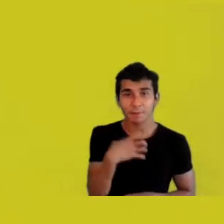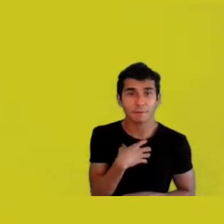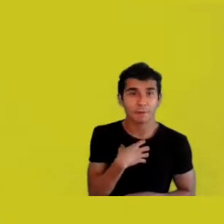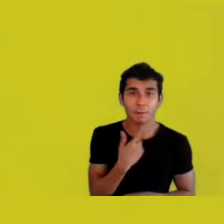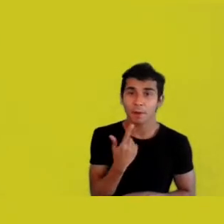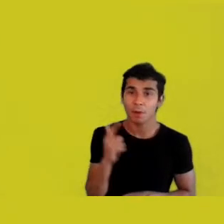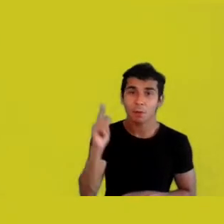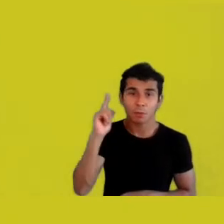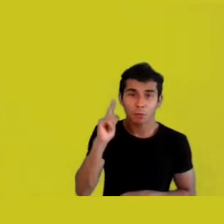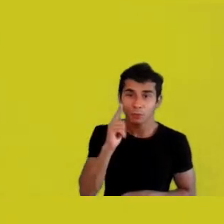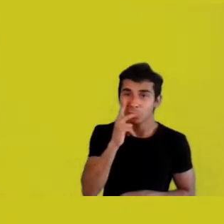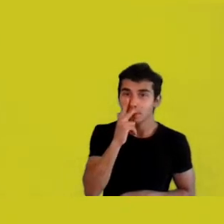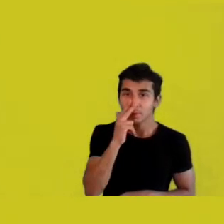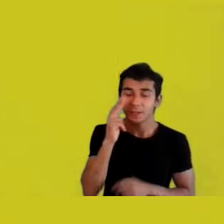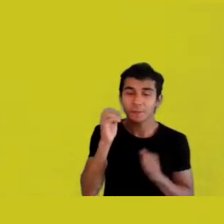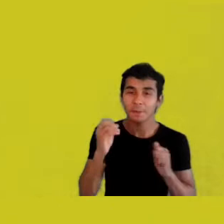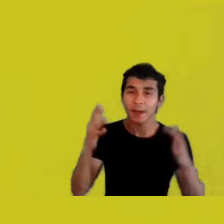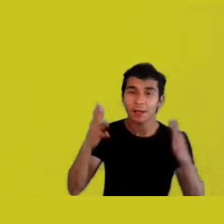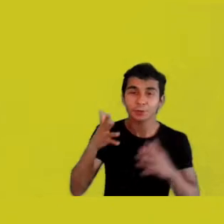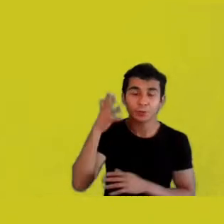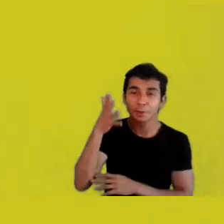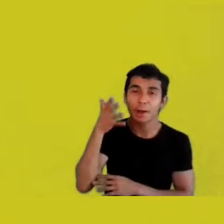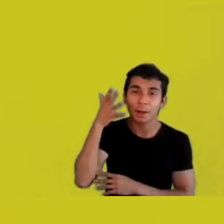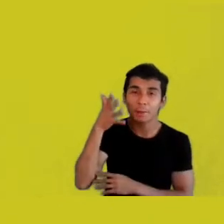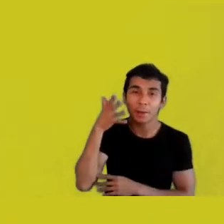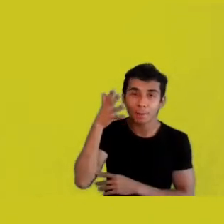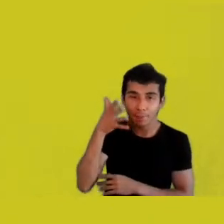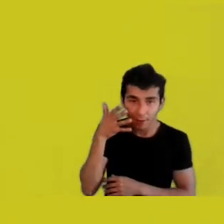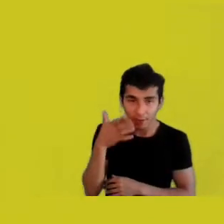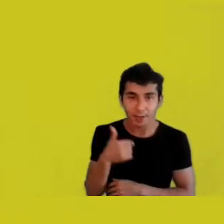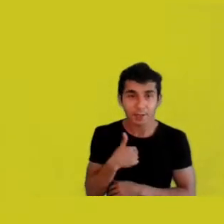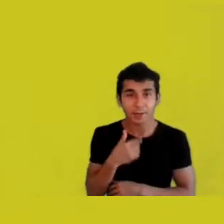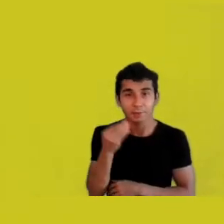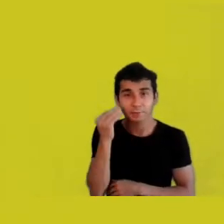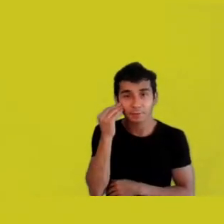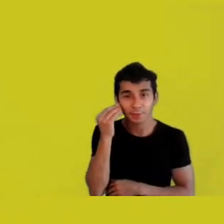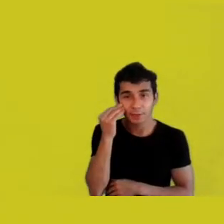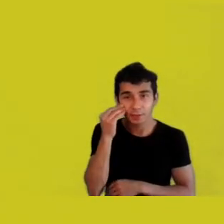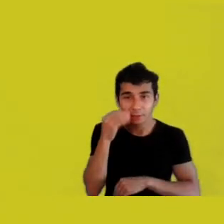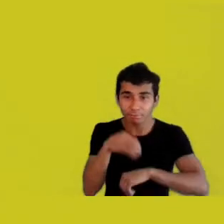to what I wish, somehow, to offer you through the exercise of thought,